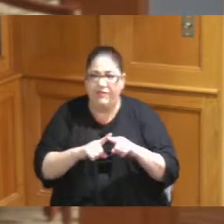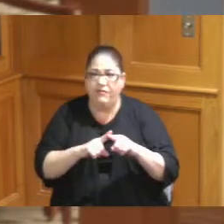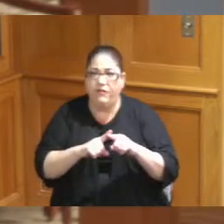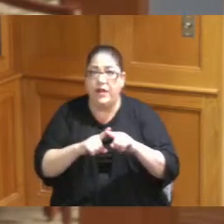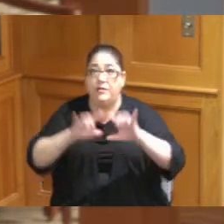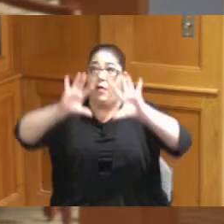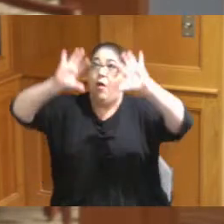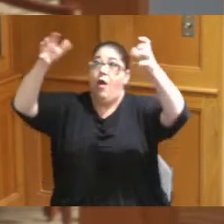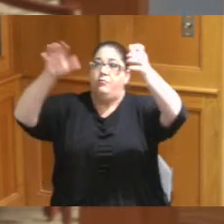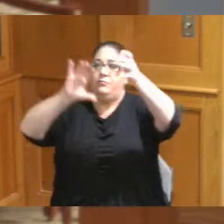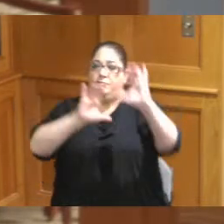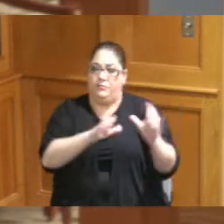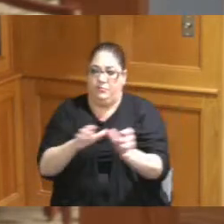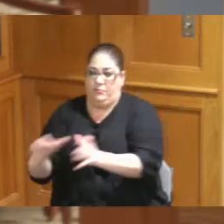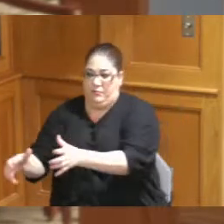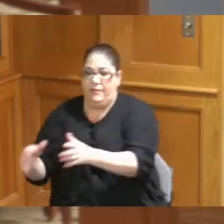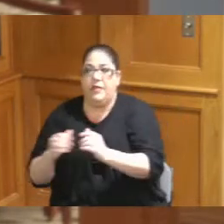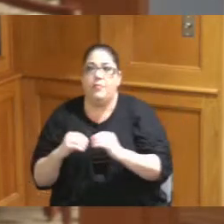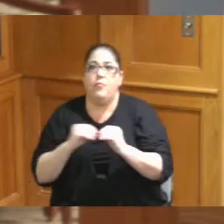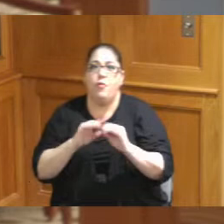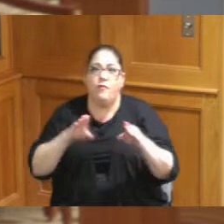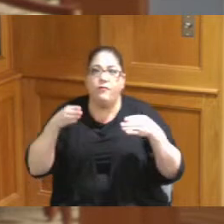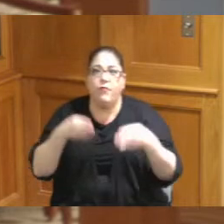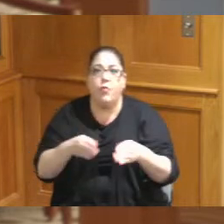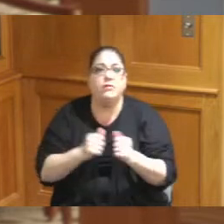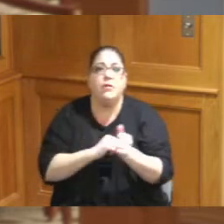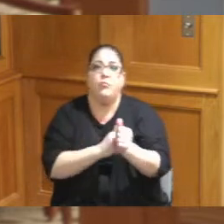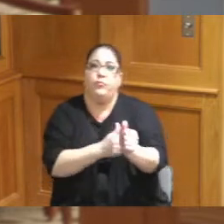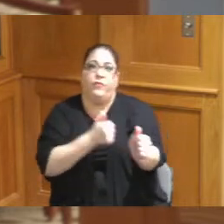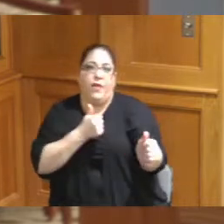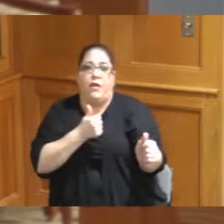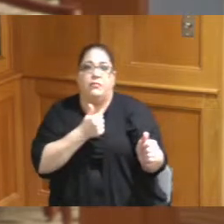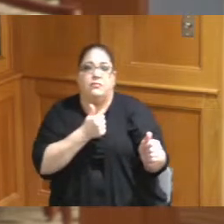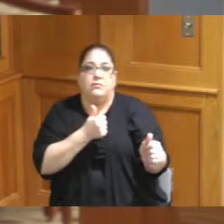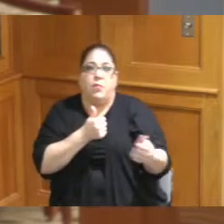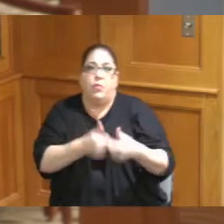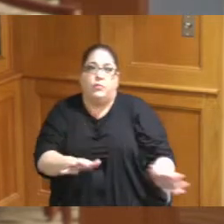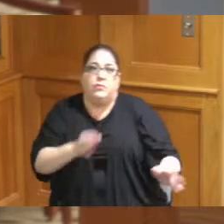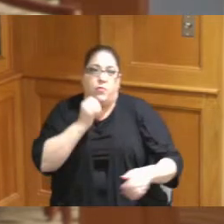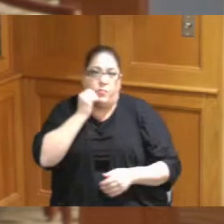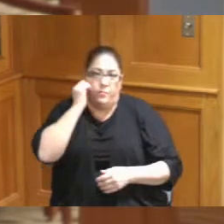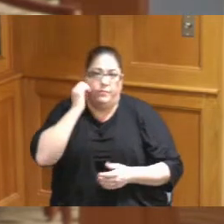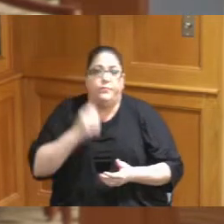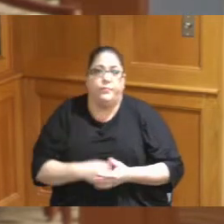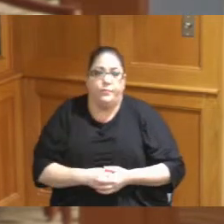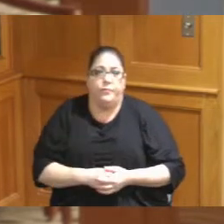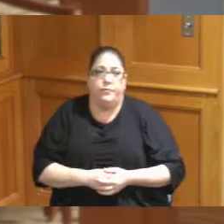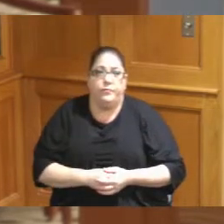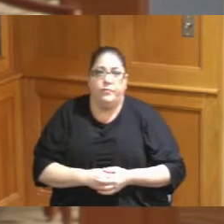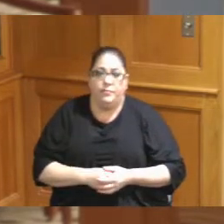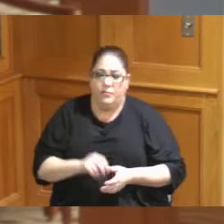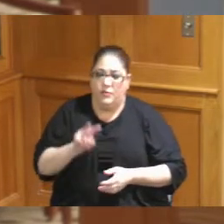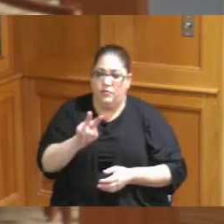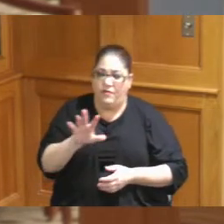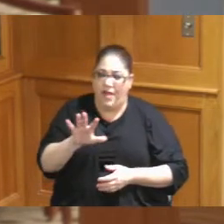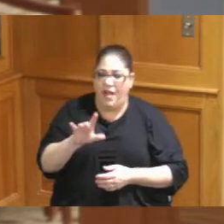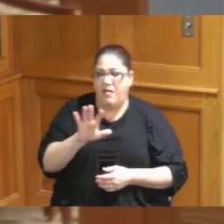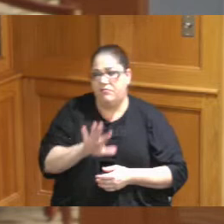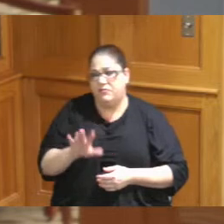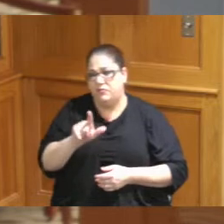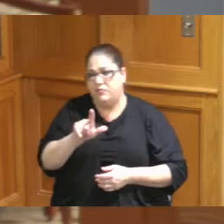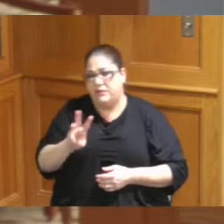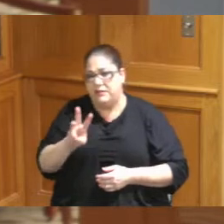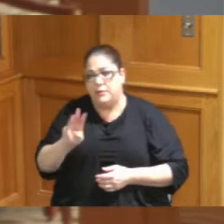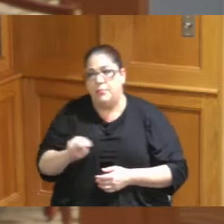is to be more focused on prevention the the 25 26 million dollars in HUD Continuum of Care funding